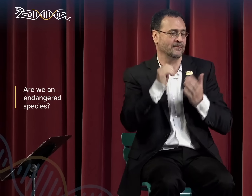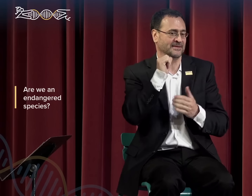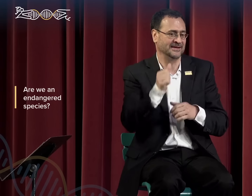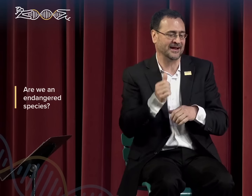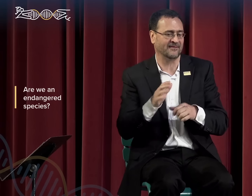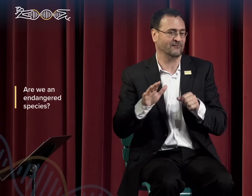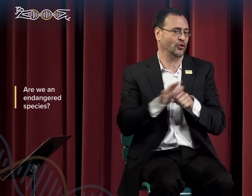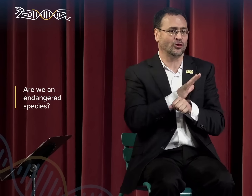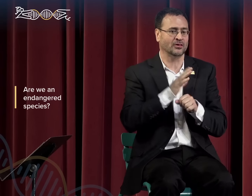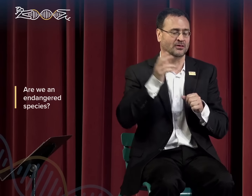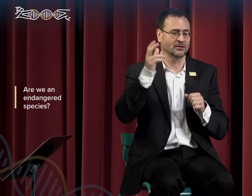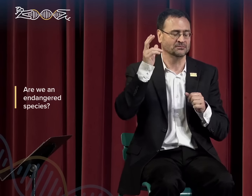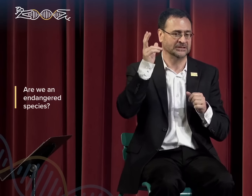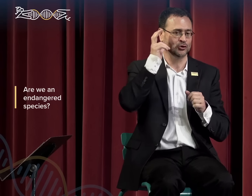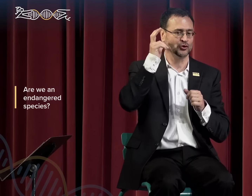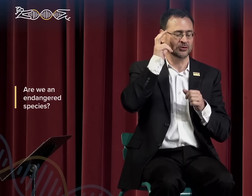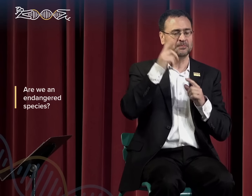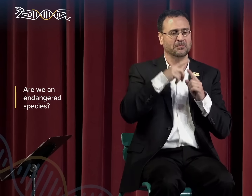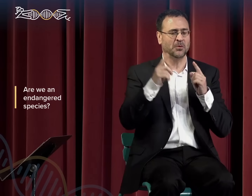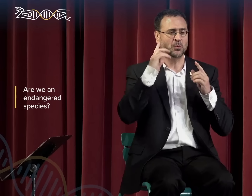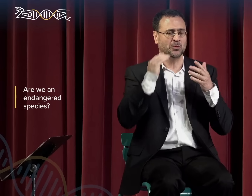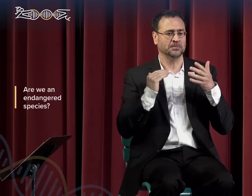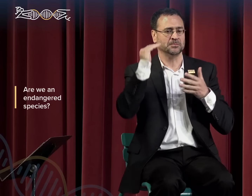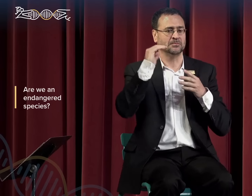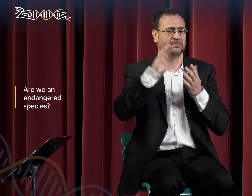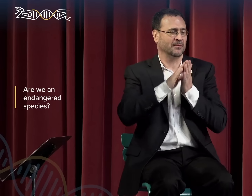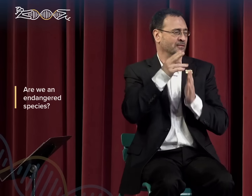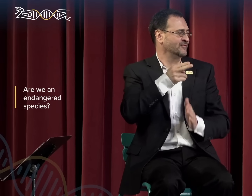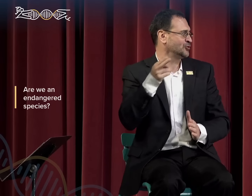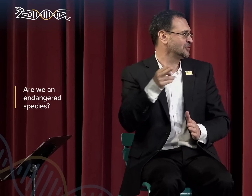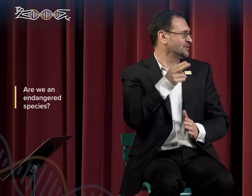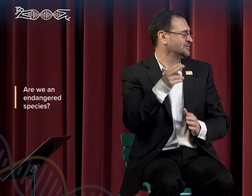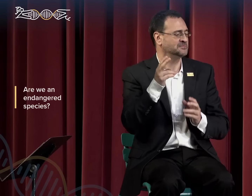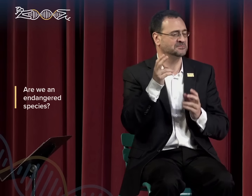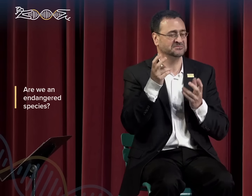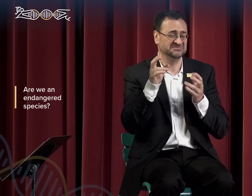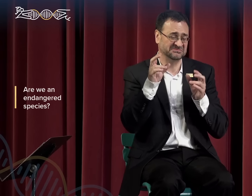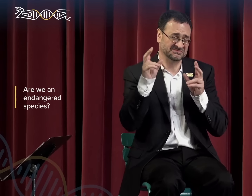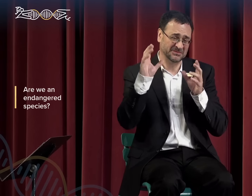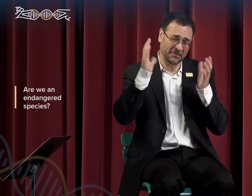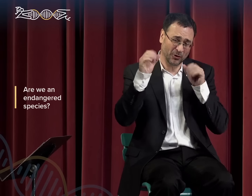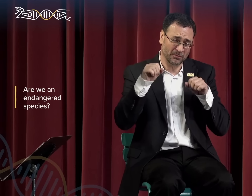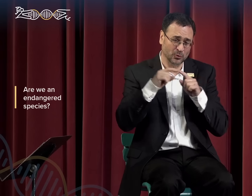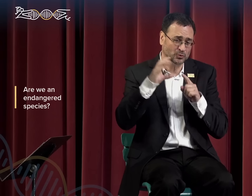right now across different Deaf spectrums. People becoming hard of hearing